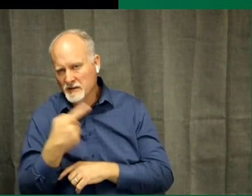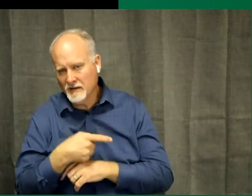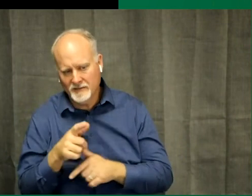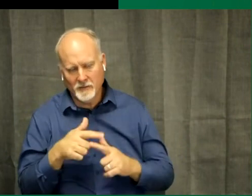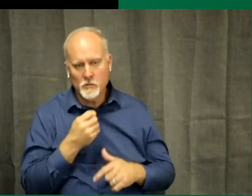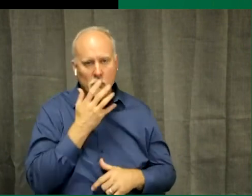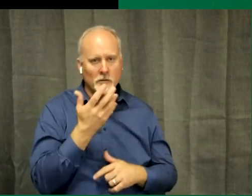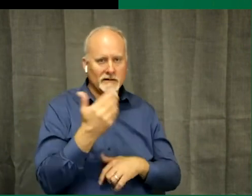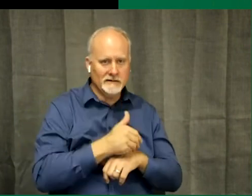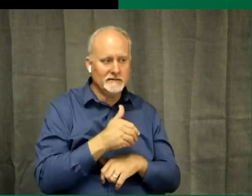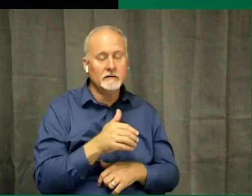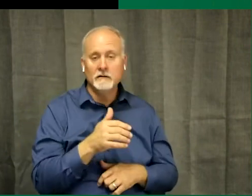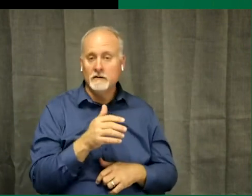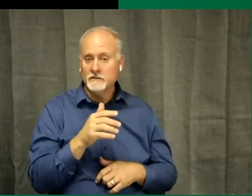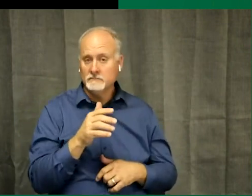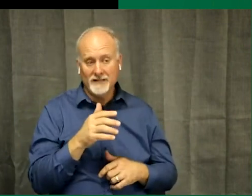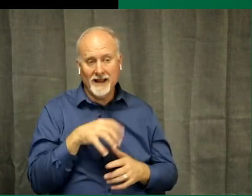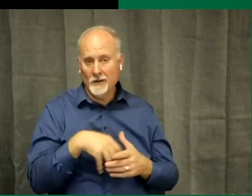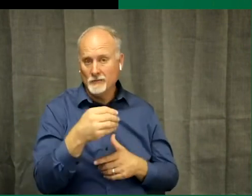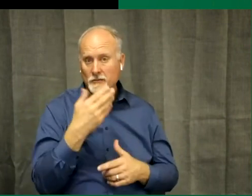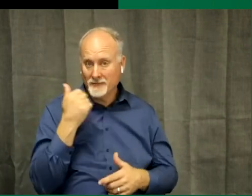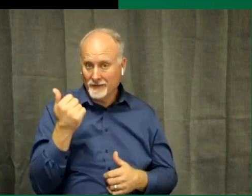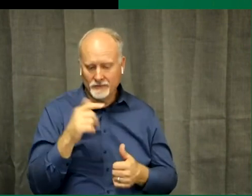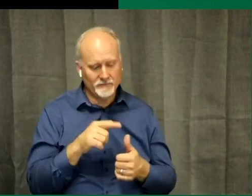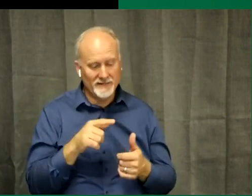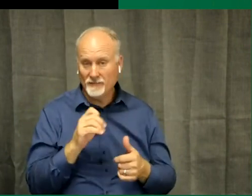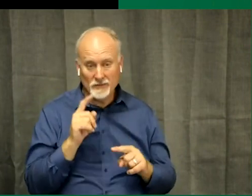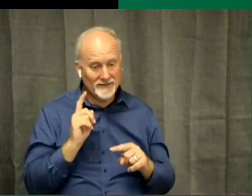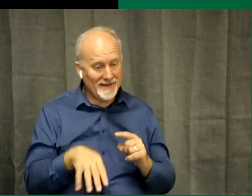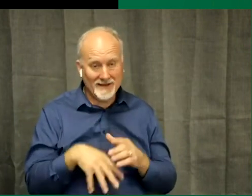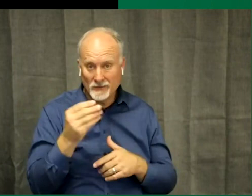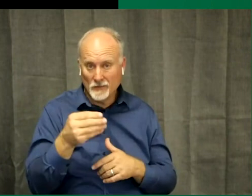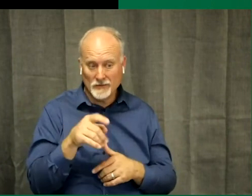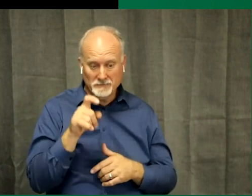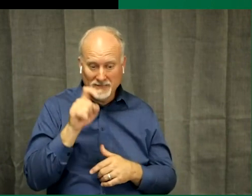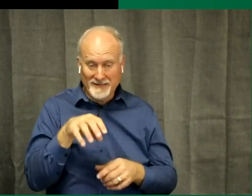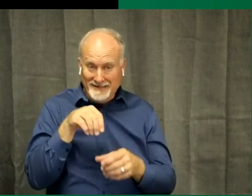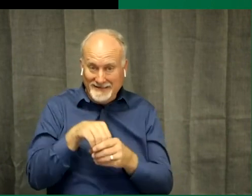outdoor activities that's better if you can't and your activity needs to be inside it's important